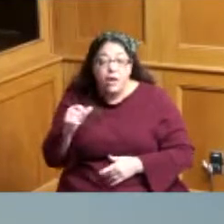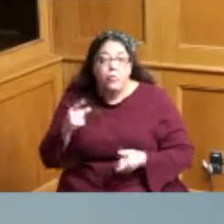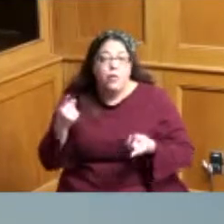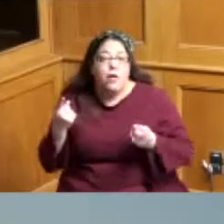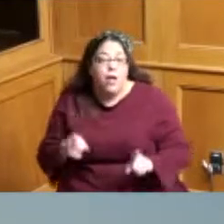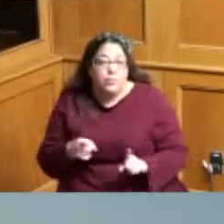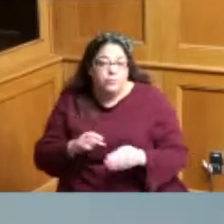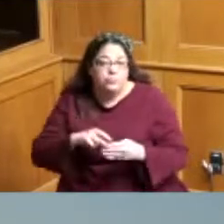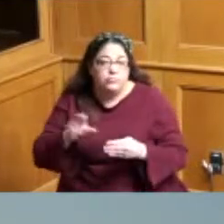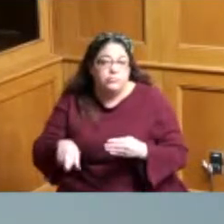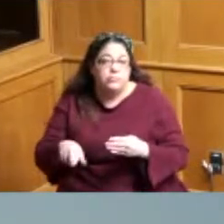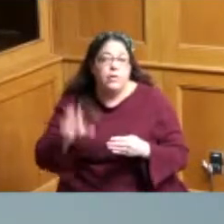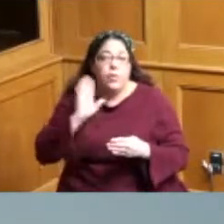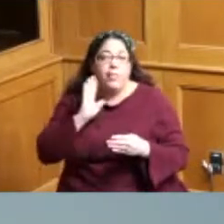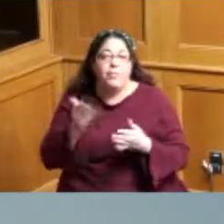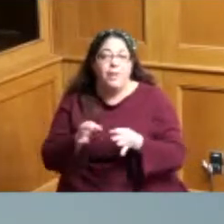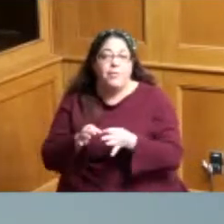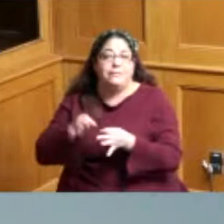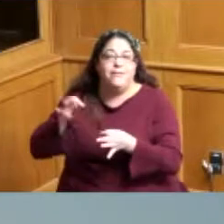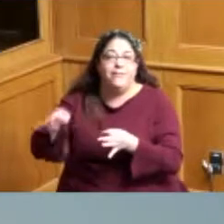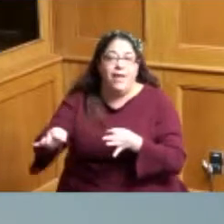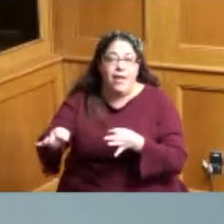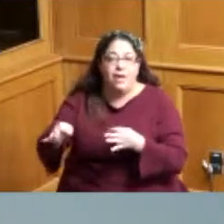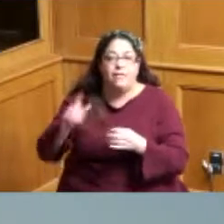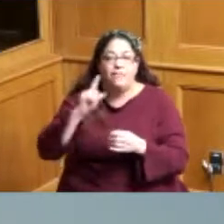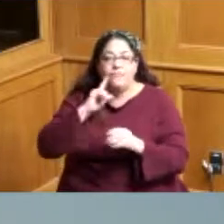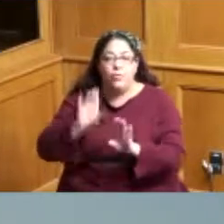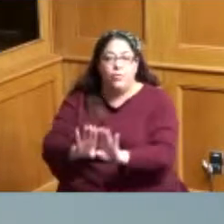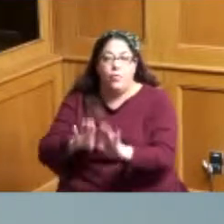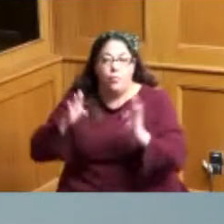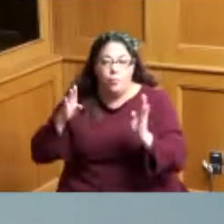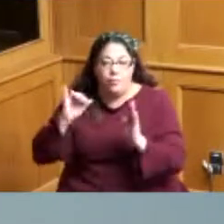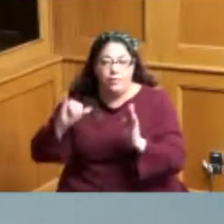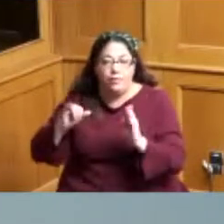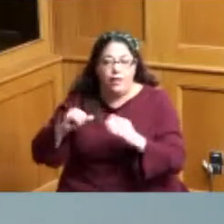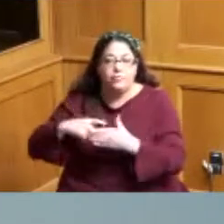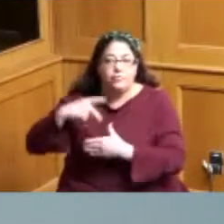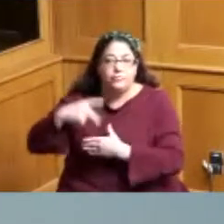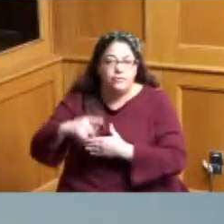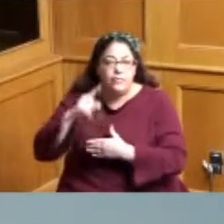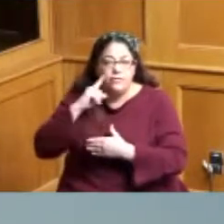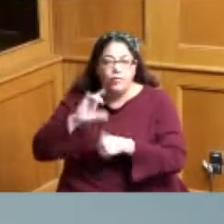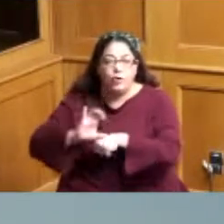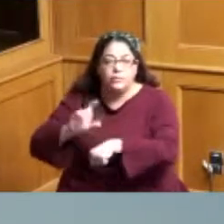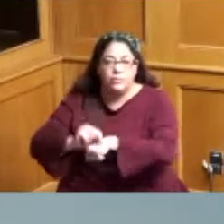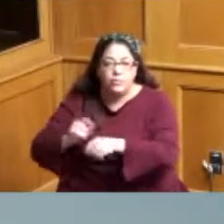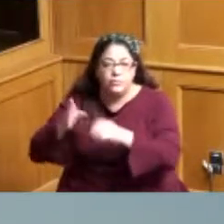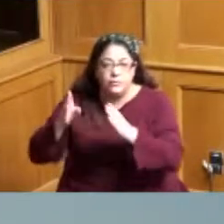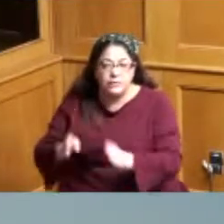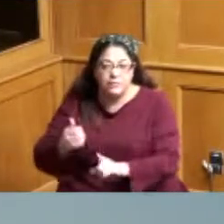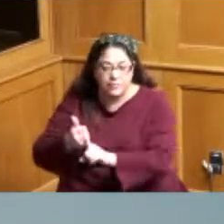at a likely at a delay at least in the kickoff of the ability of the consultant to weigh in